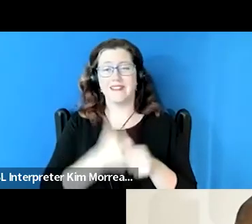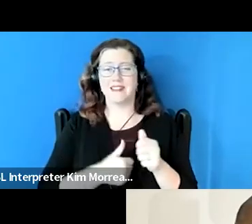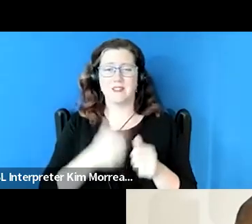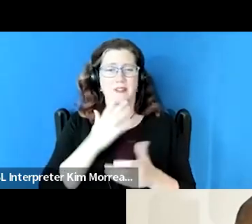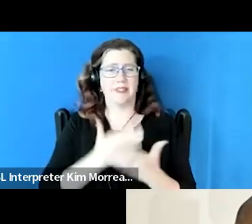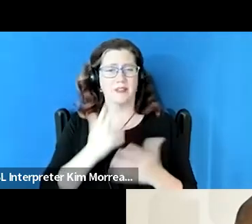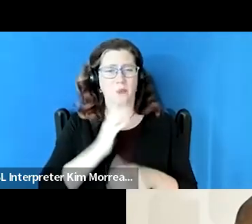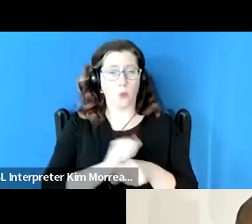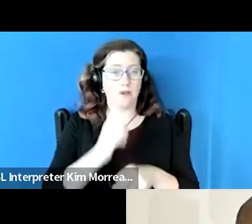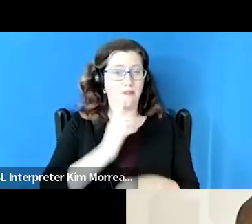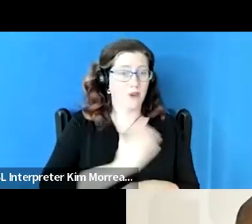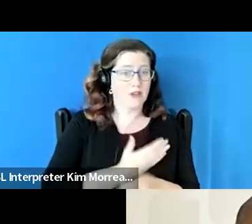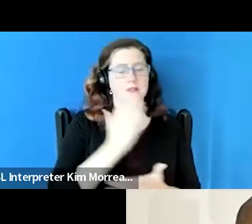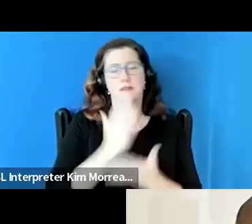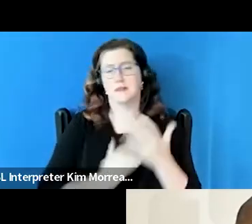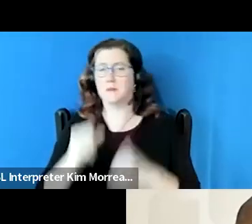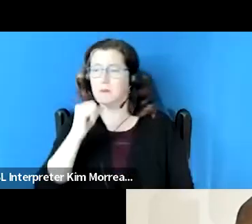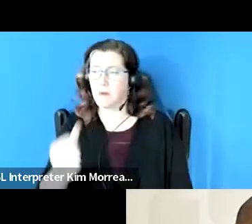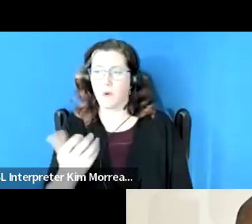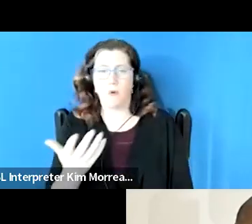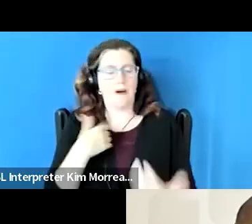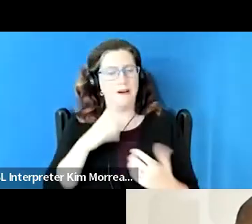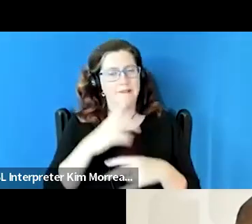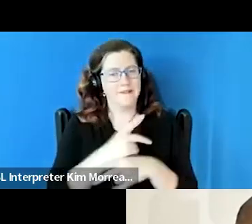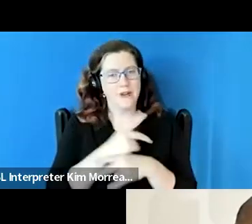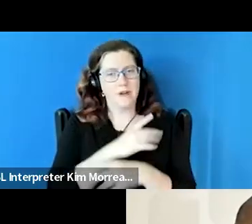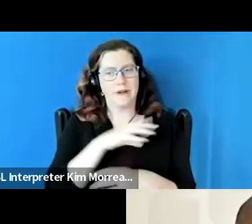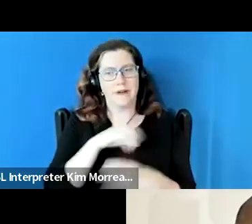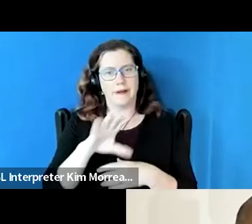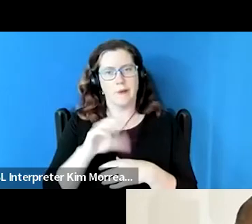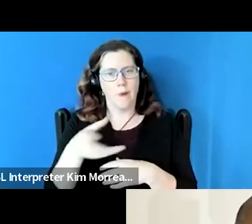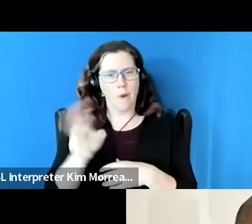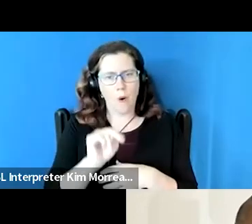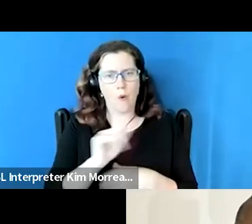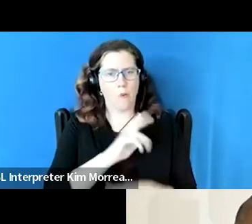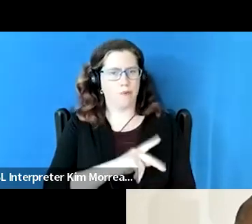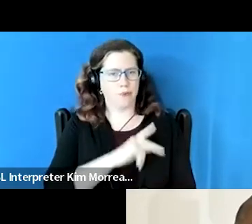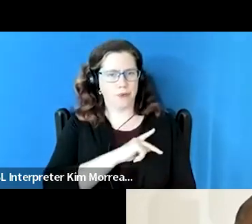and things that are not, it's about figuring out what's gonna be in your own personalized toolbox.